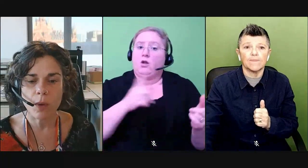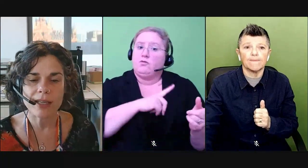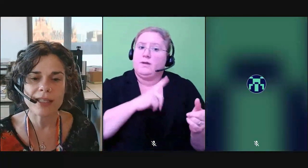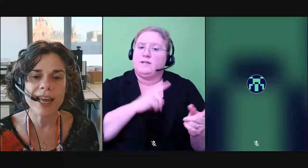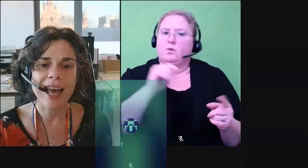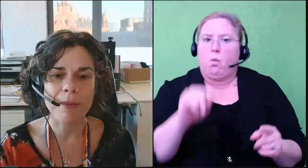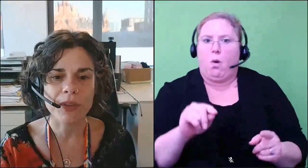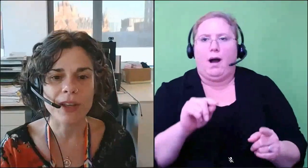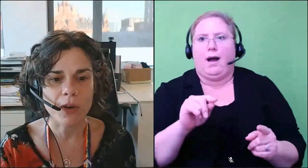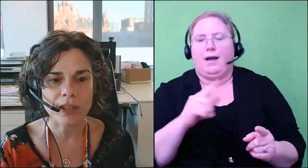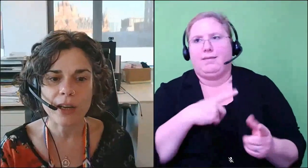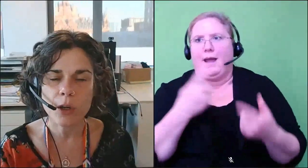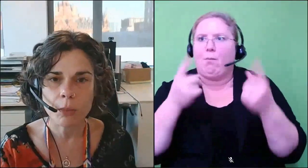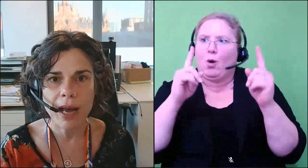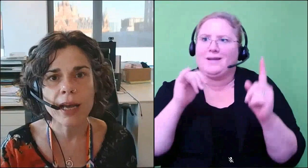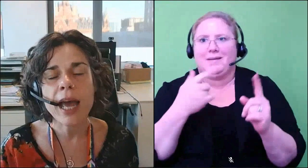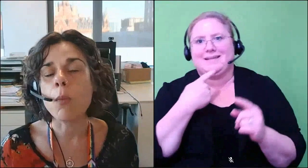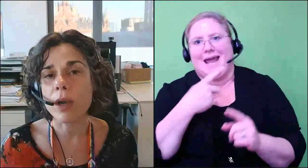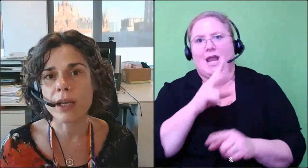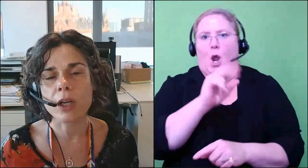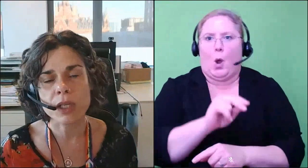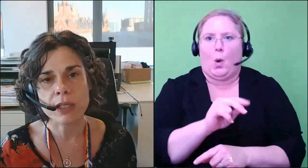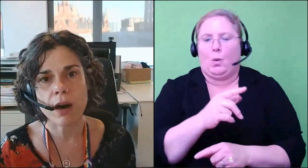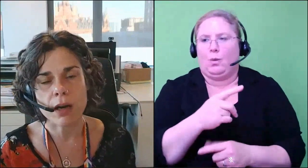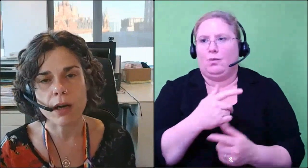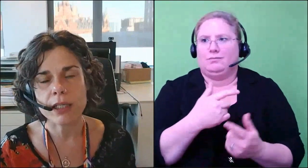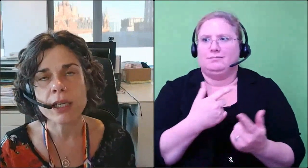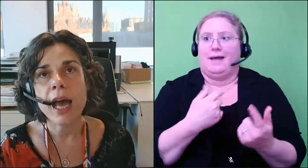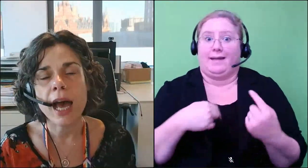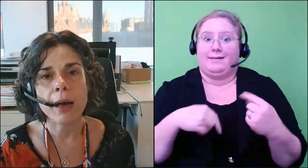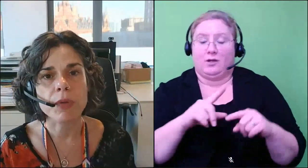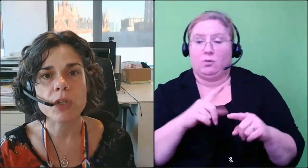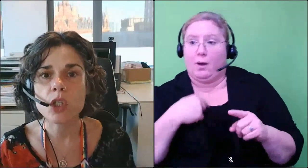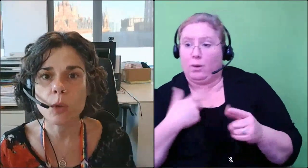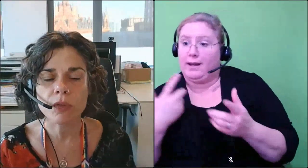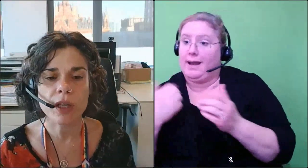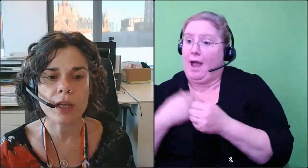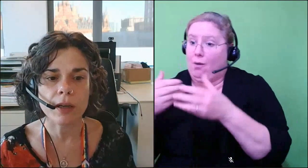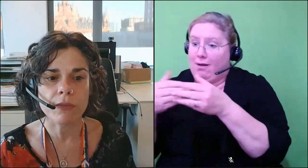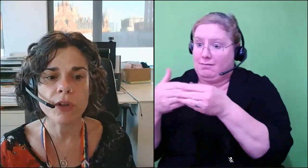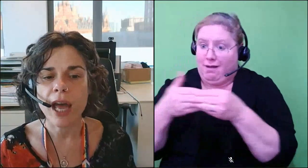We've always, you know, got that comeback, and we include in our guide some of the kind